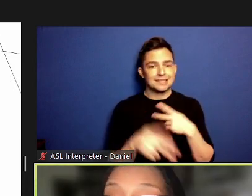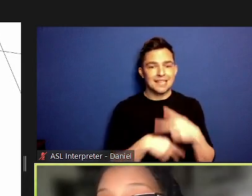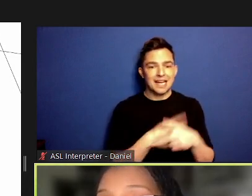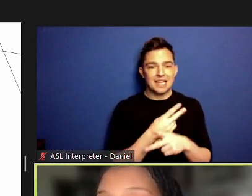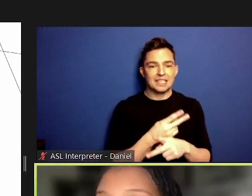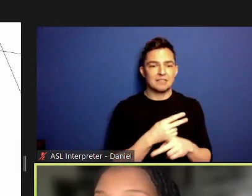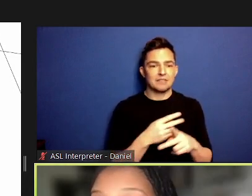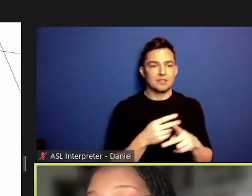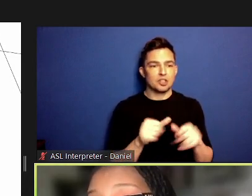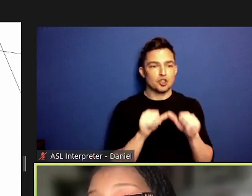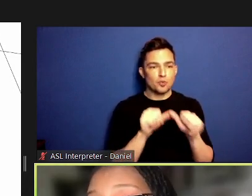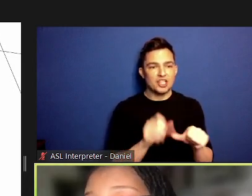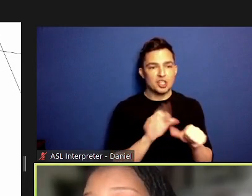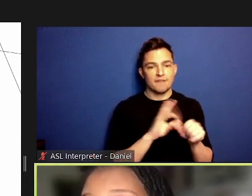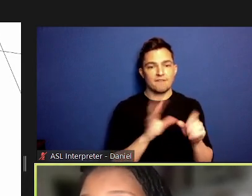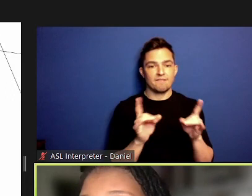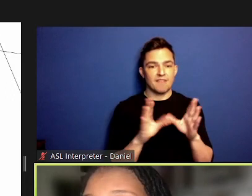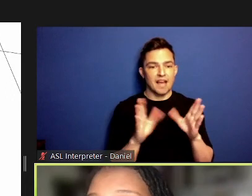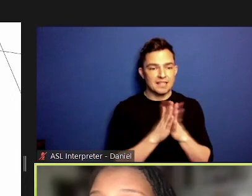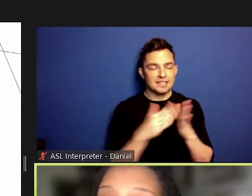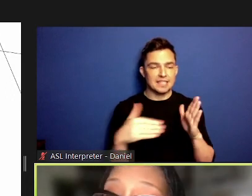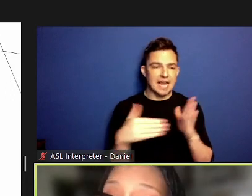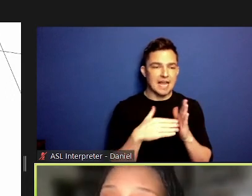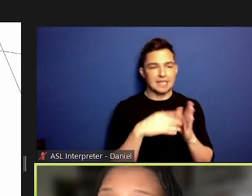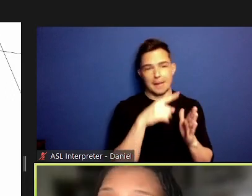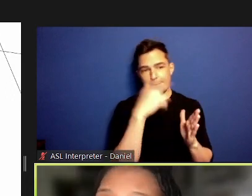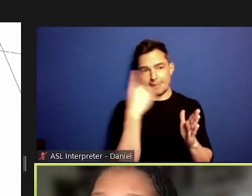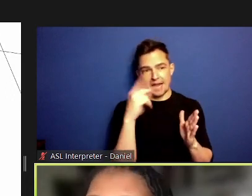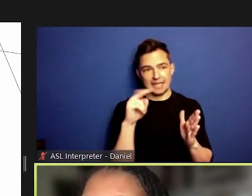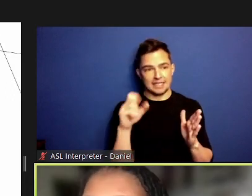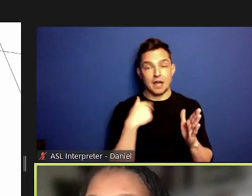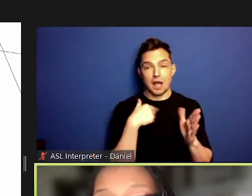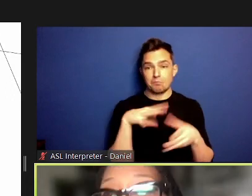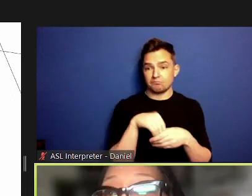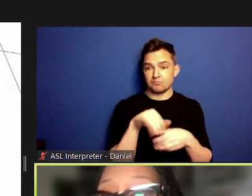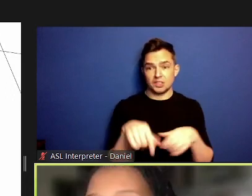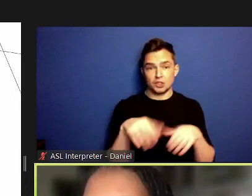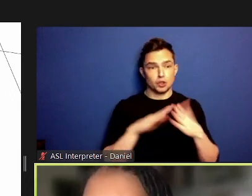So what does that mean for me? Because I'm part of the community, too. My kids are part